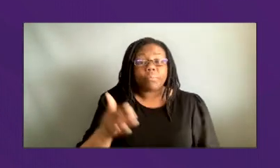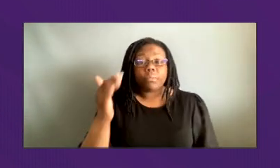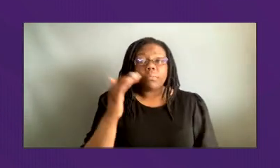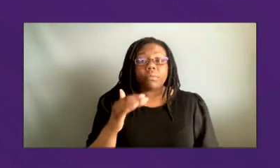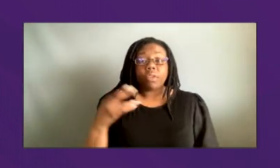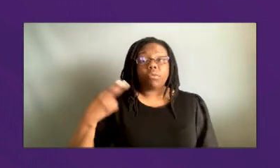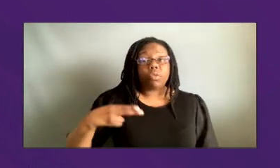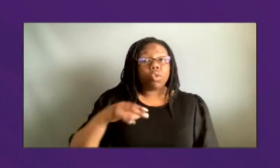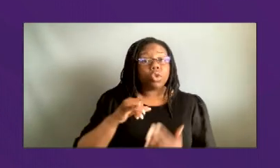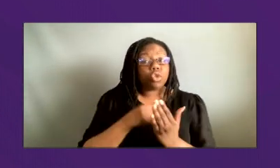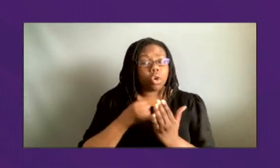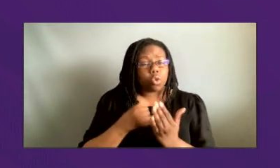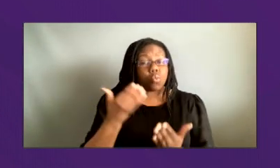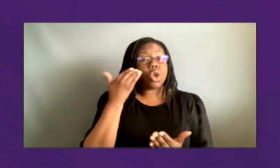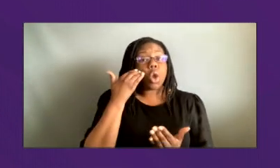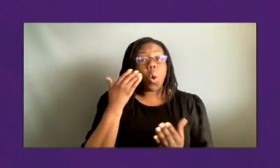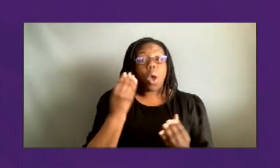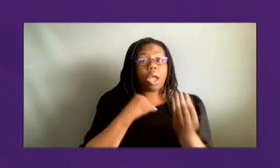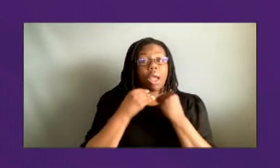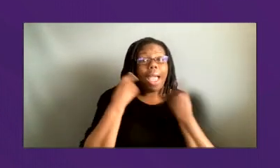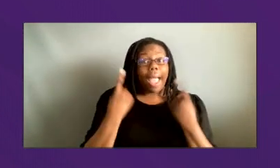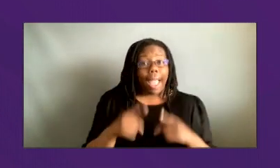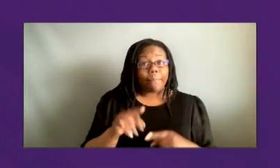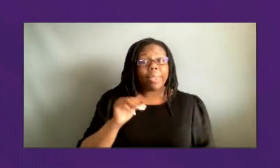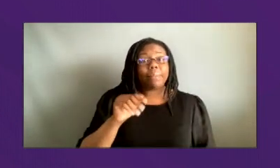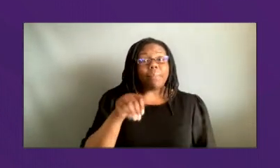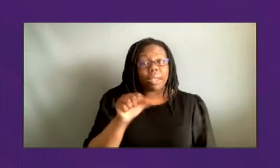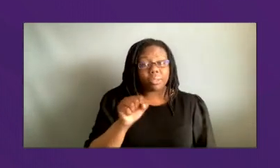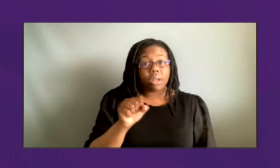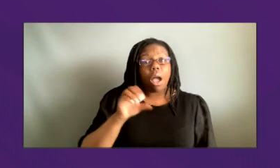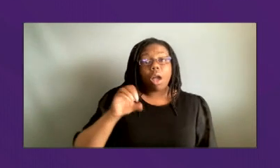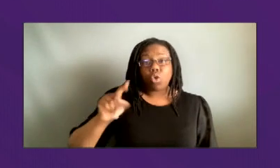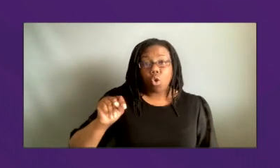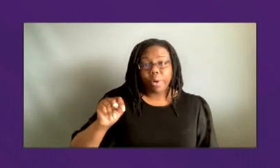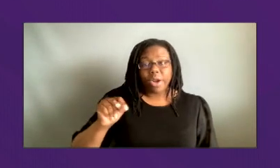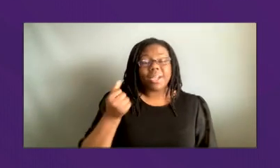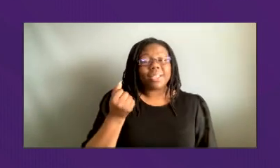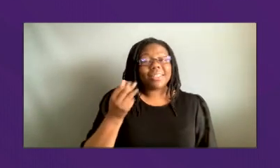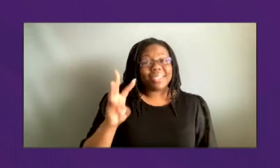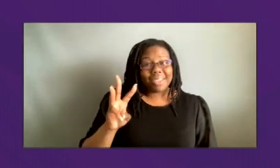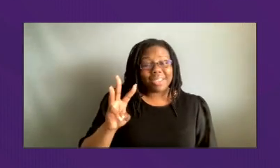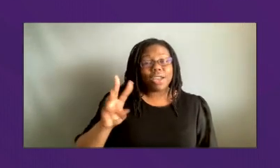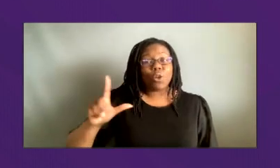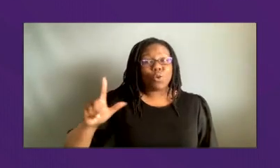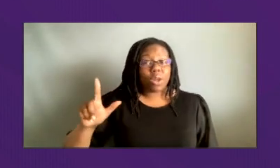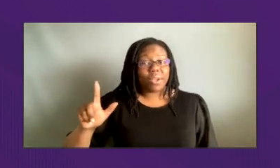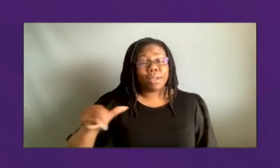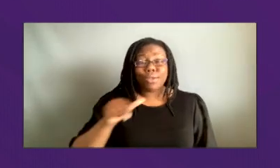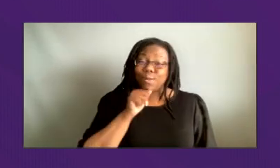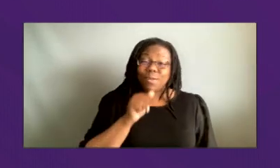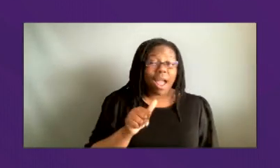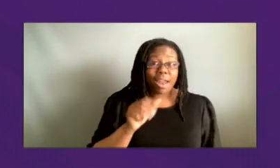place in Massachusetts in October of 1621, so not a Thursday in November. Colonists engage